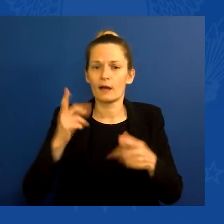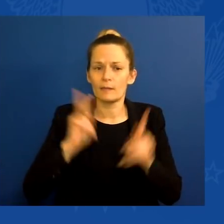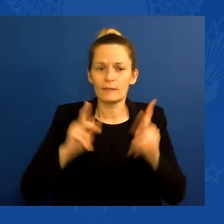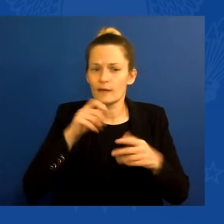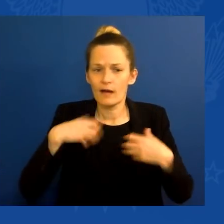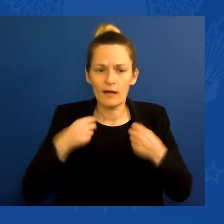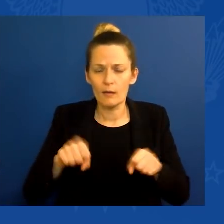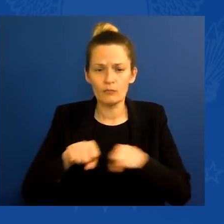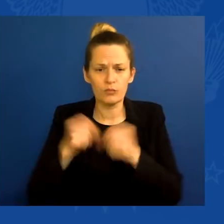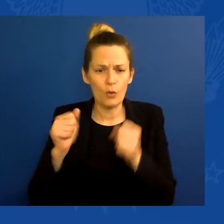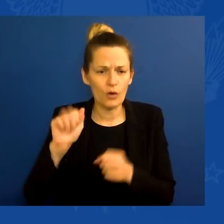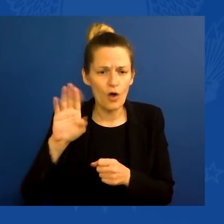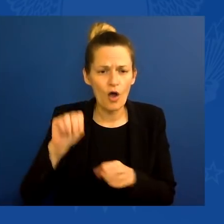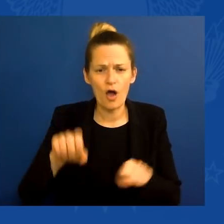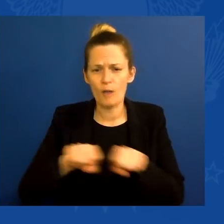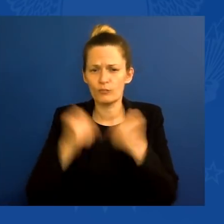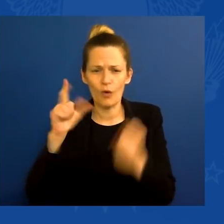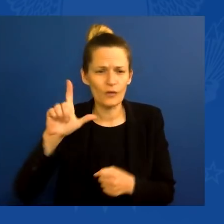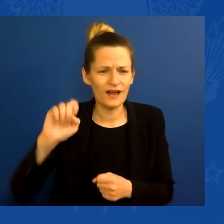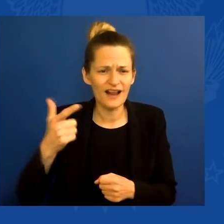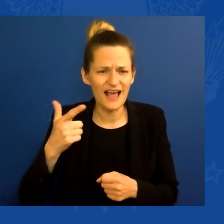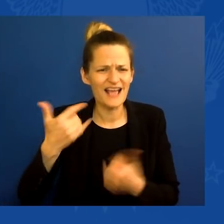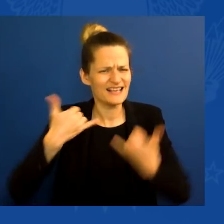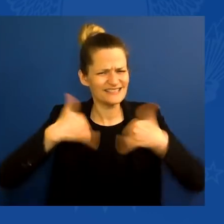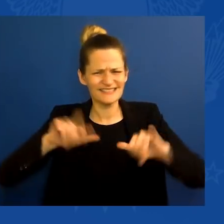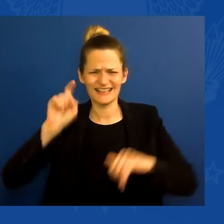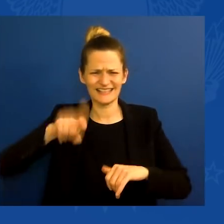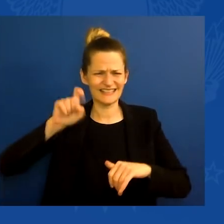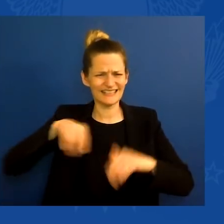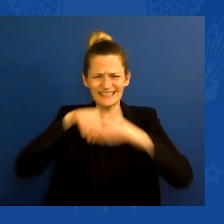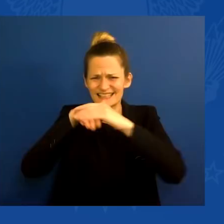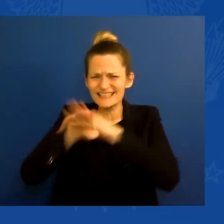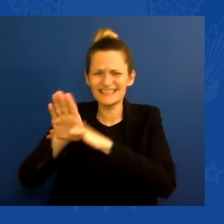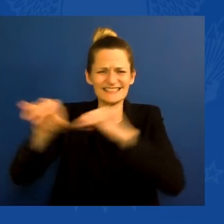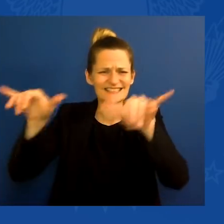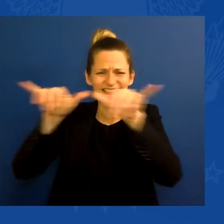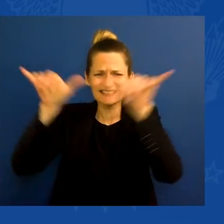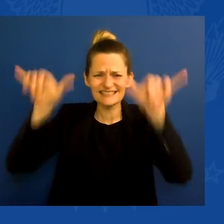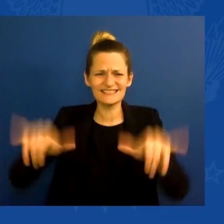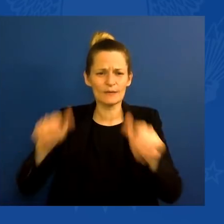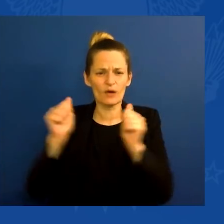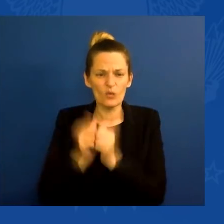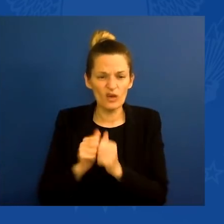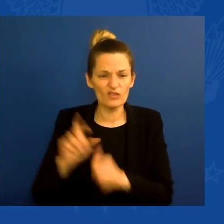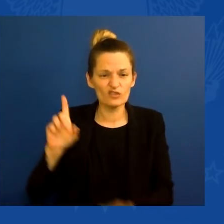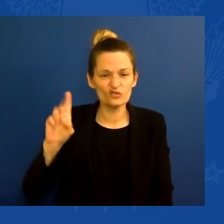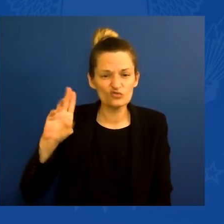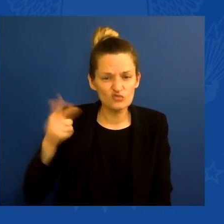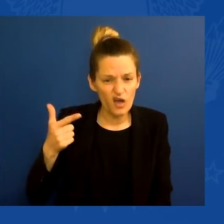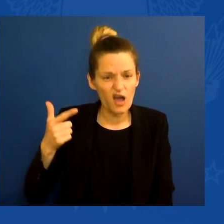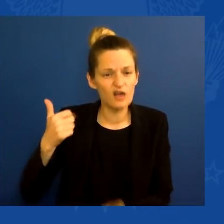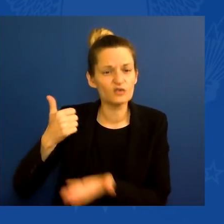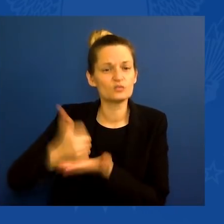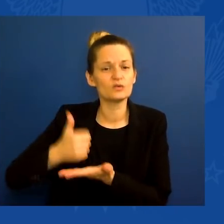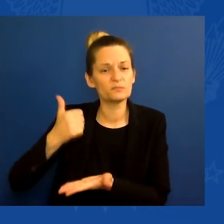counseling drug treatment, prevention, housing, education, and other social services to those that need it most.